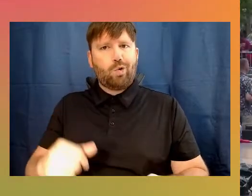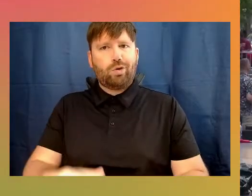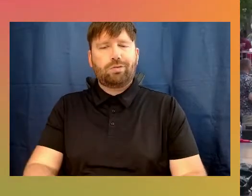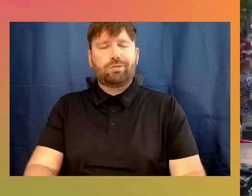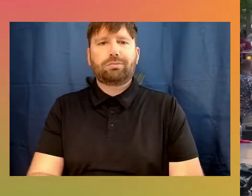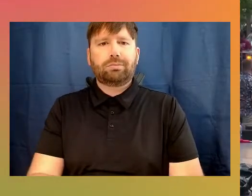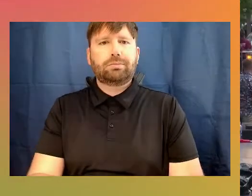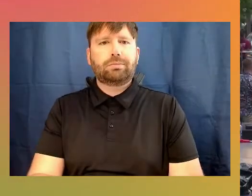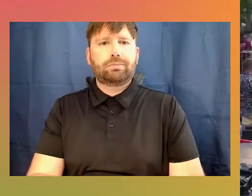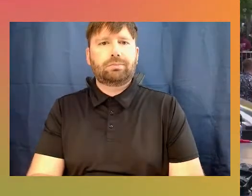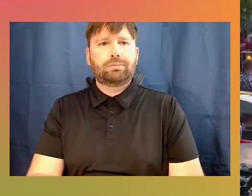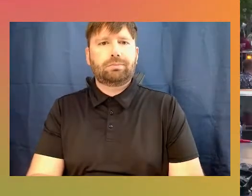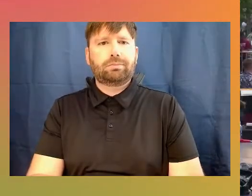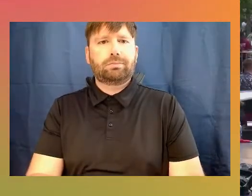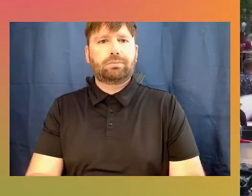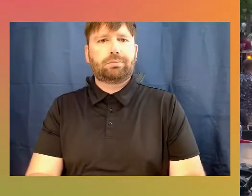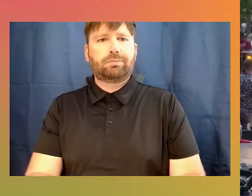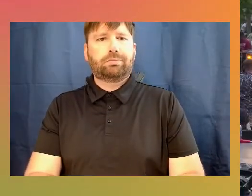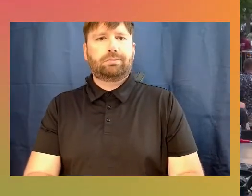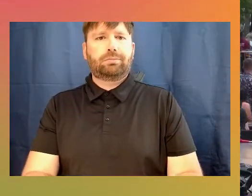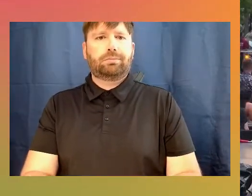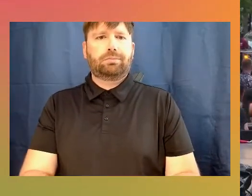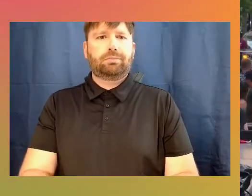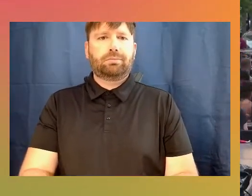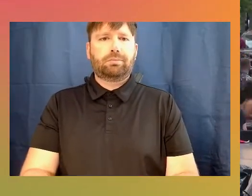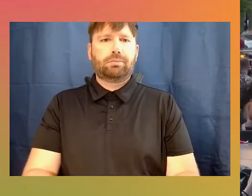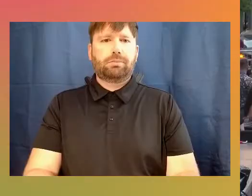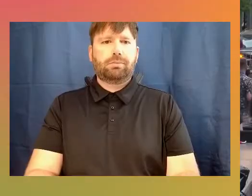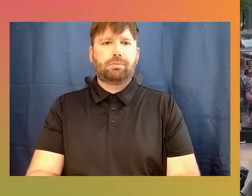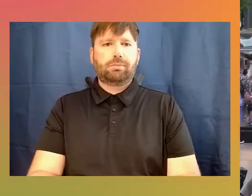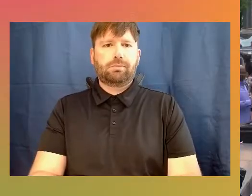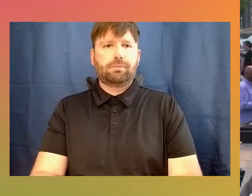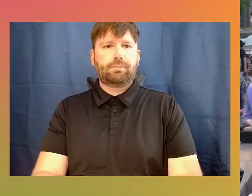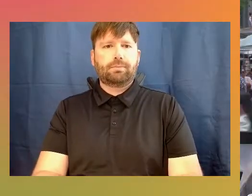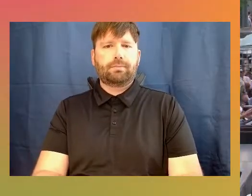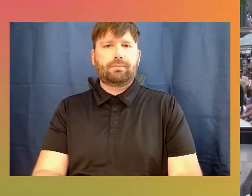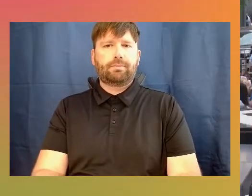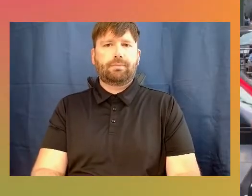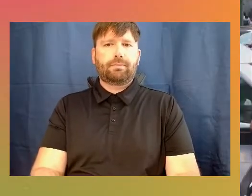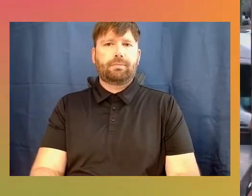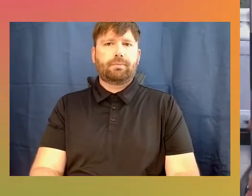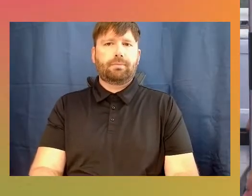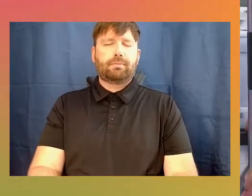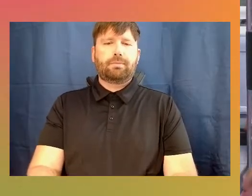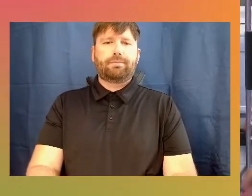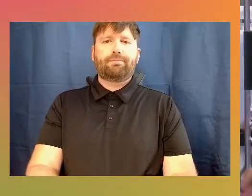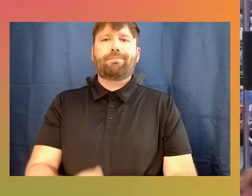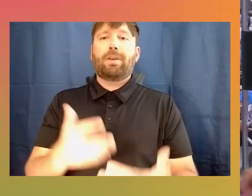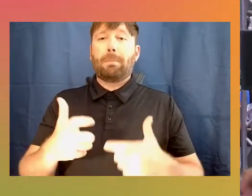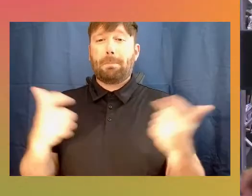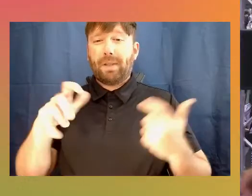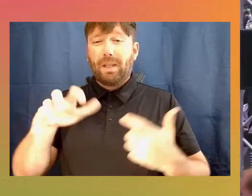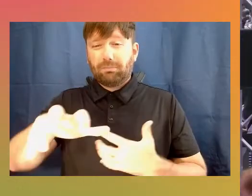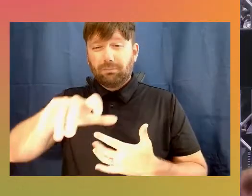VINYASA, OR STRAIGHT TO DOWN